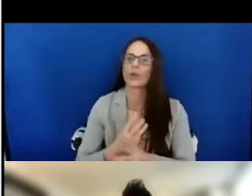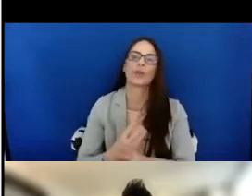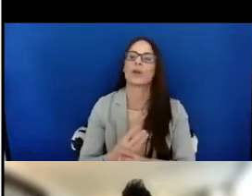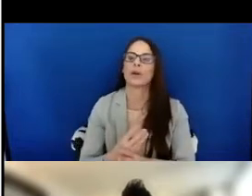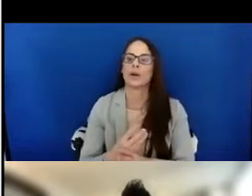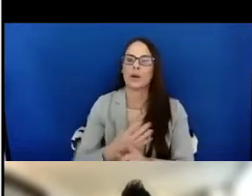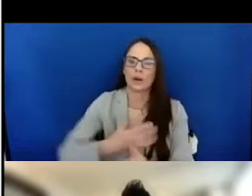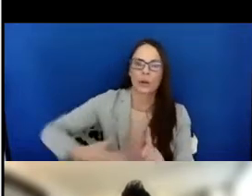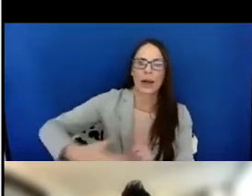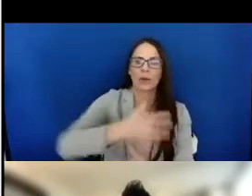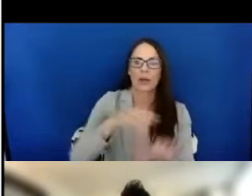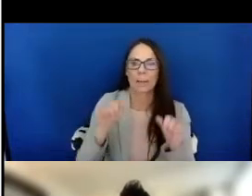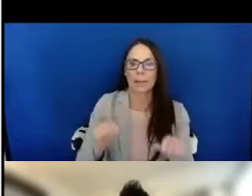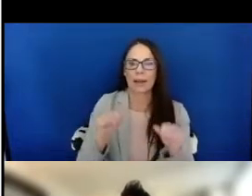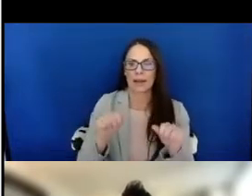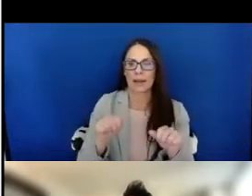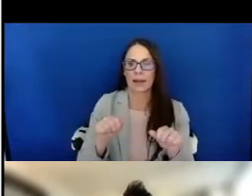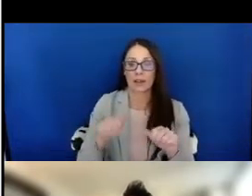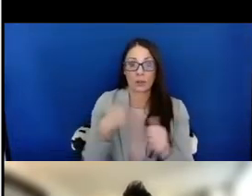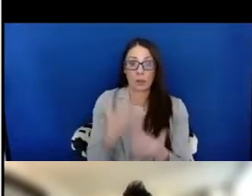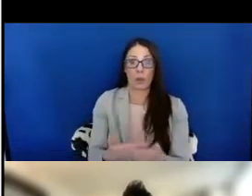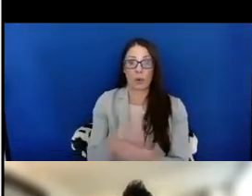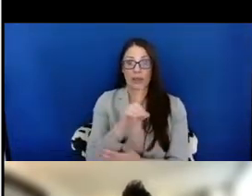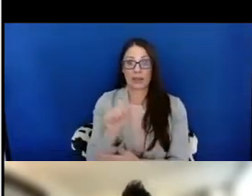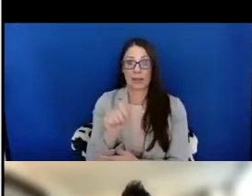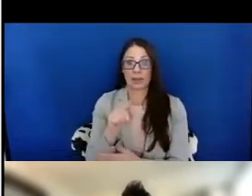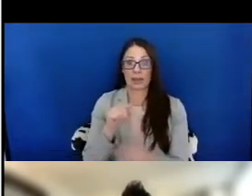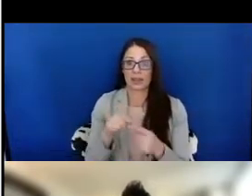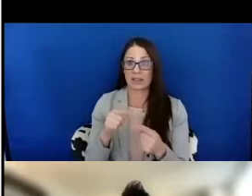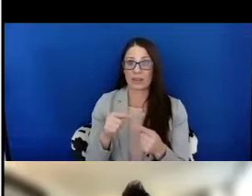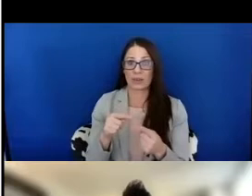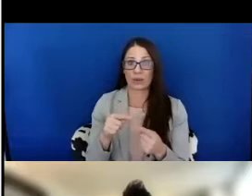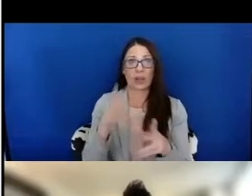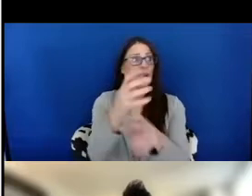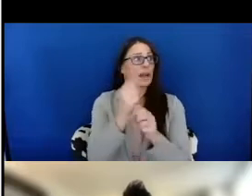ability to be born disabled is to inherited orientation or a proximity towards